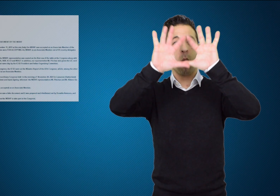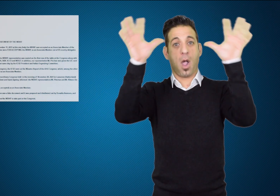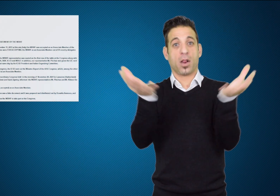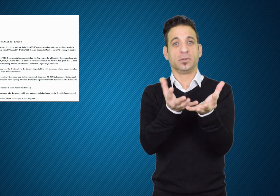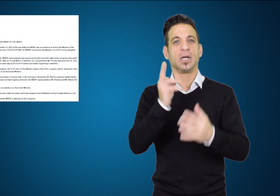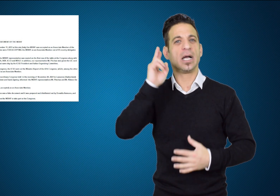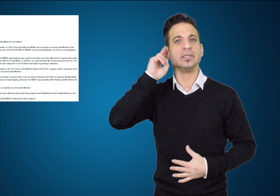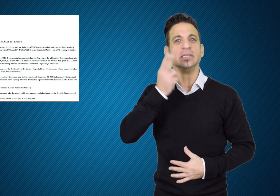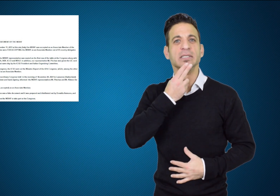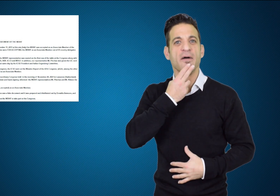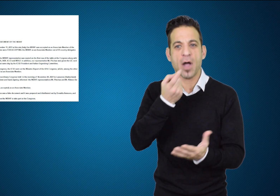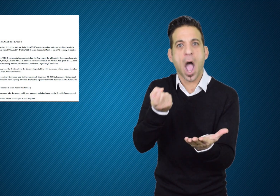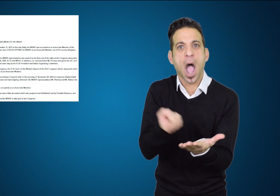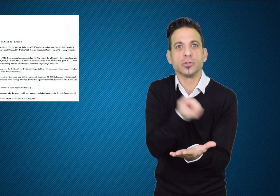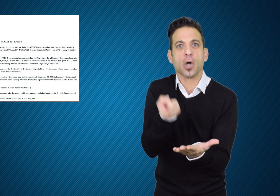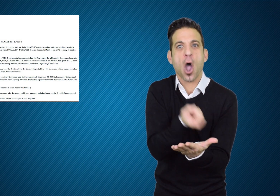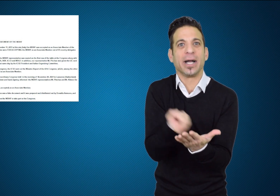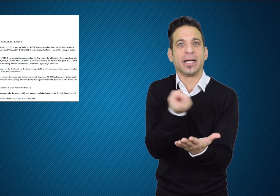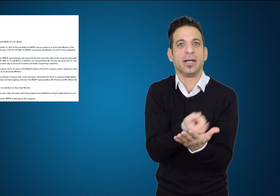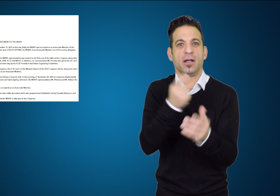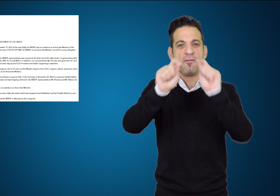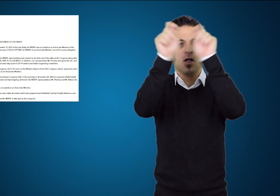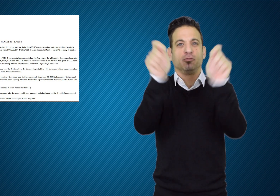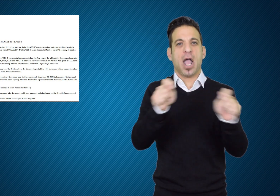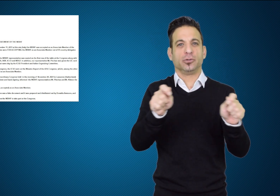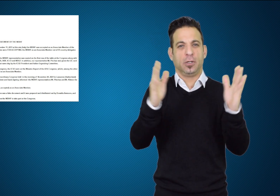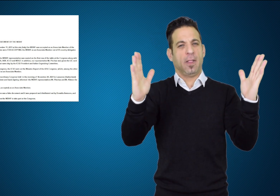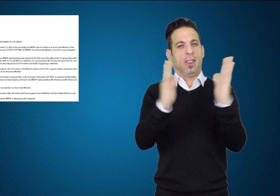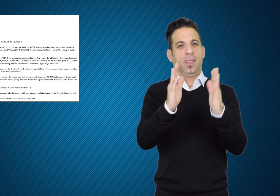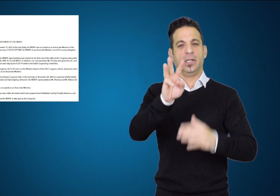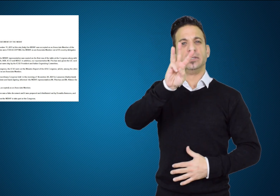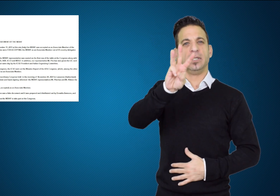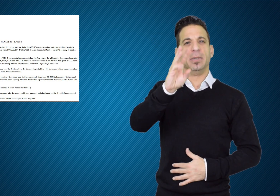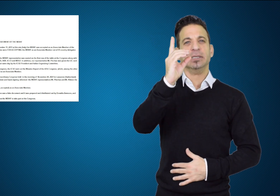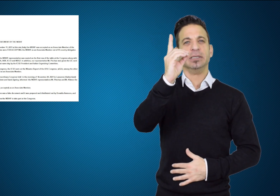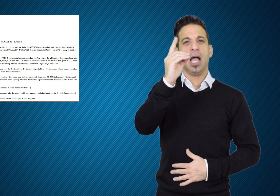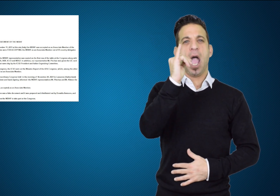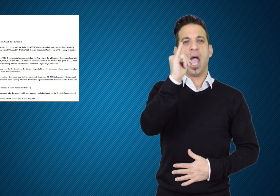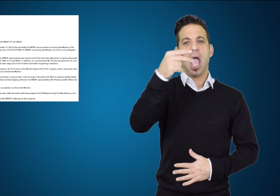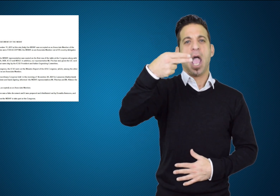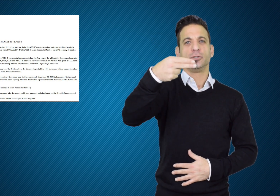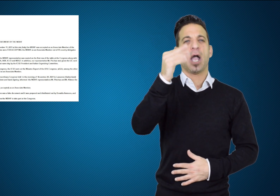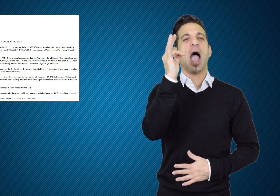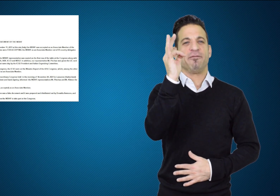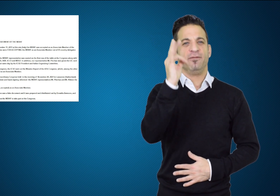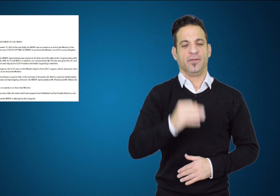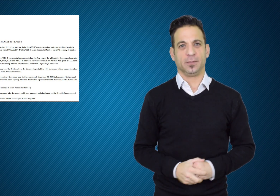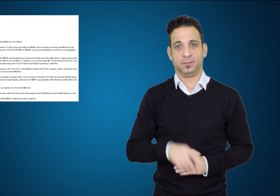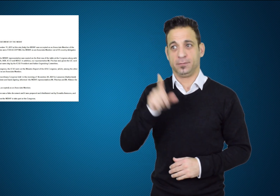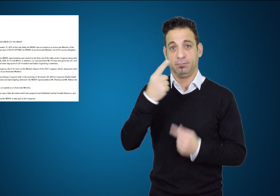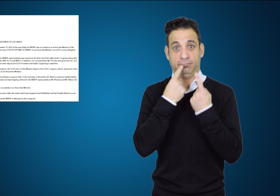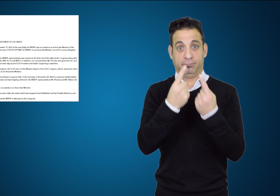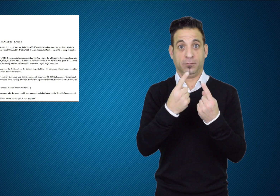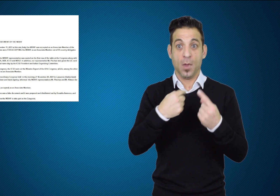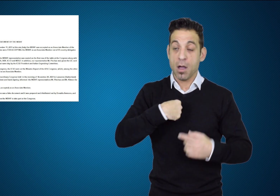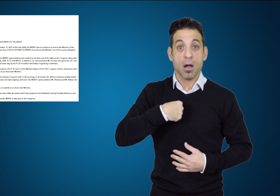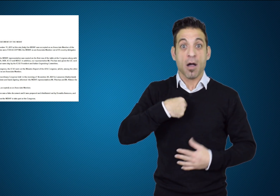The World Deaf Ice Hockey Federation (WDIHF) states their associate